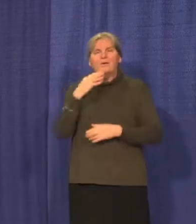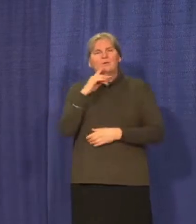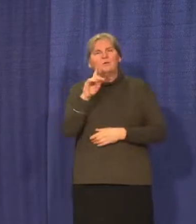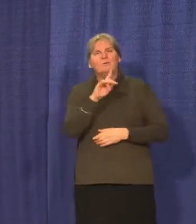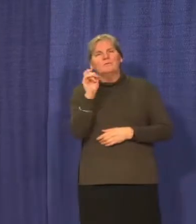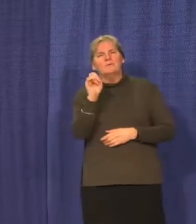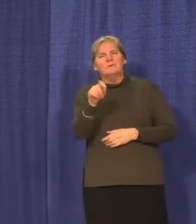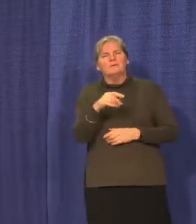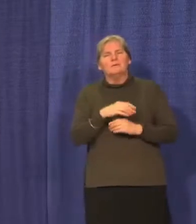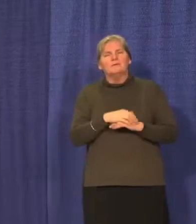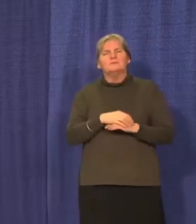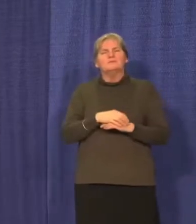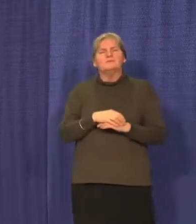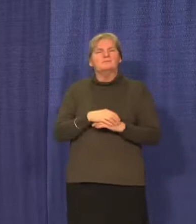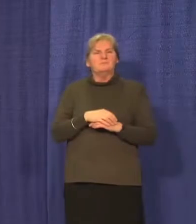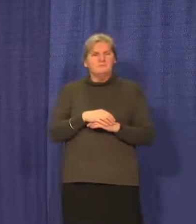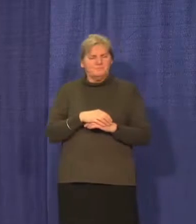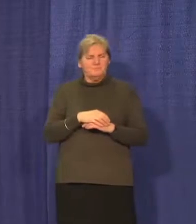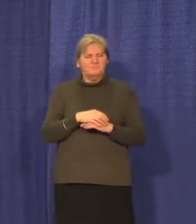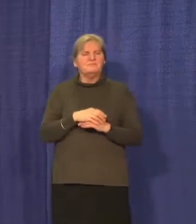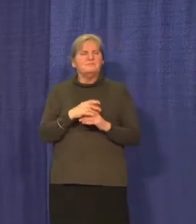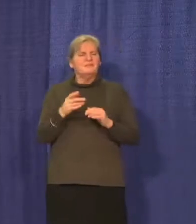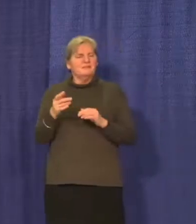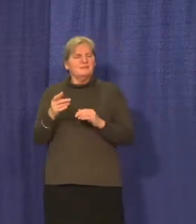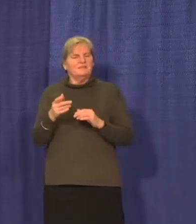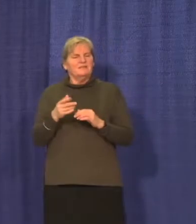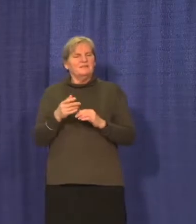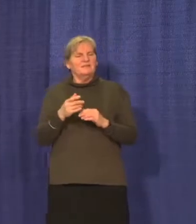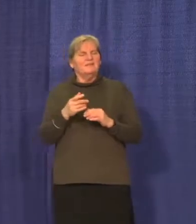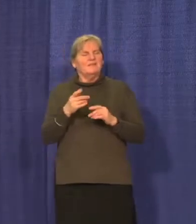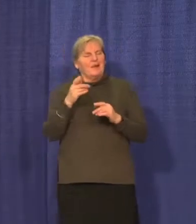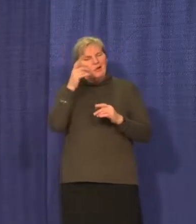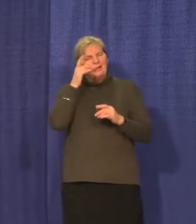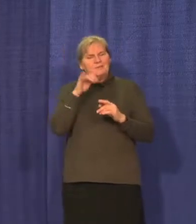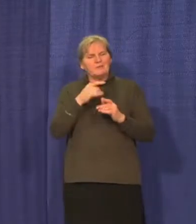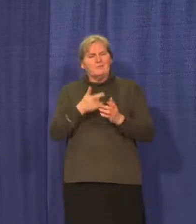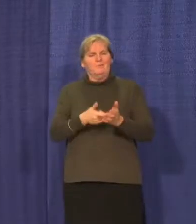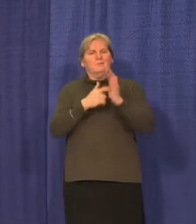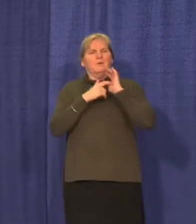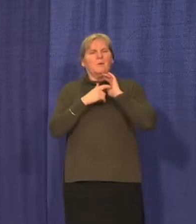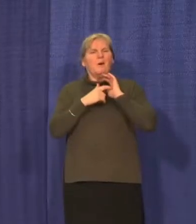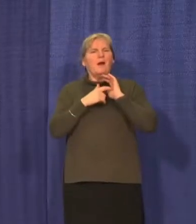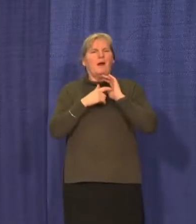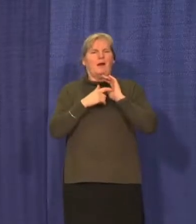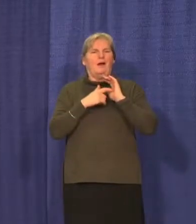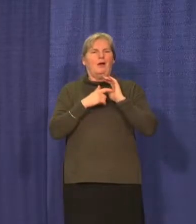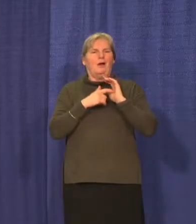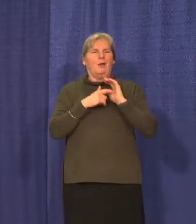think it is a good segue from the other question from John about mandatory. What we are hearing from you